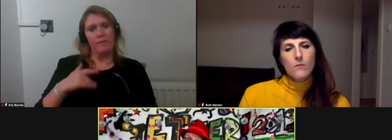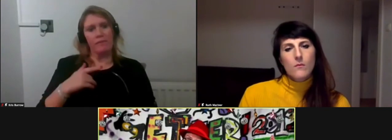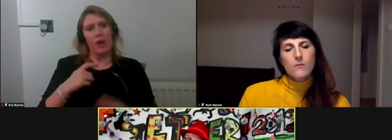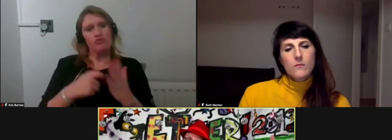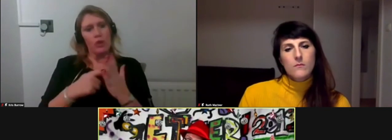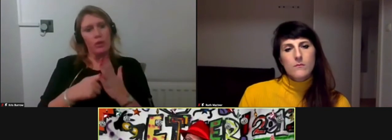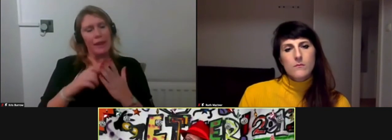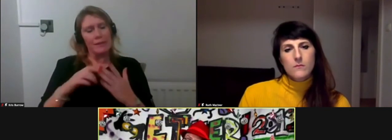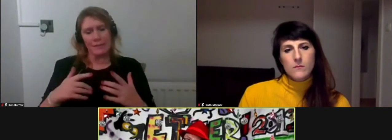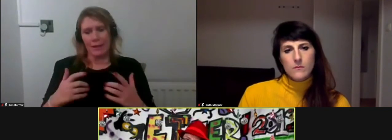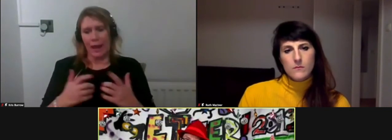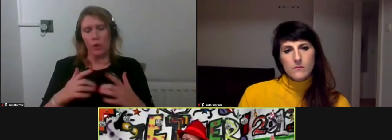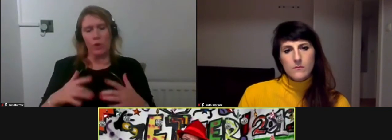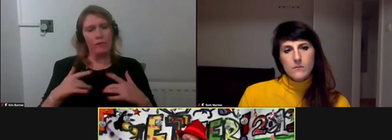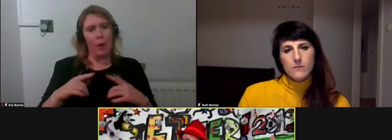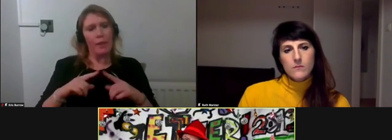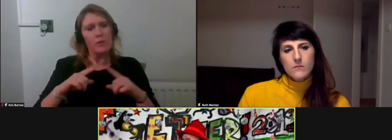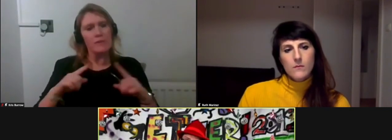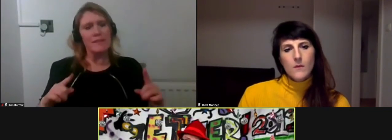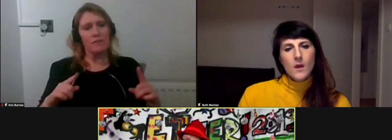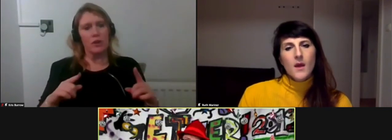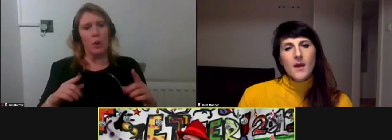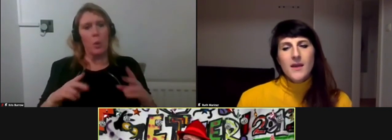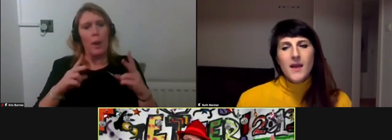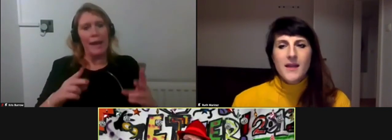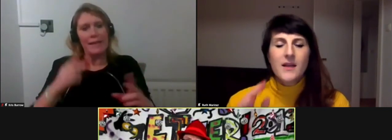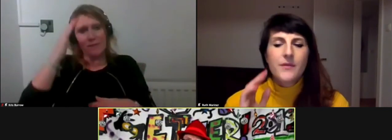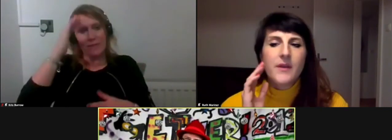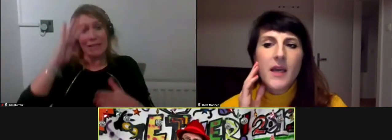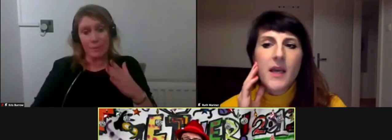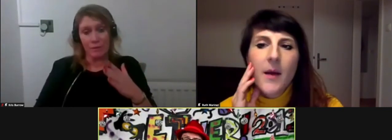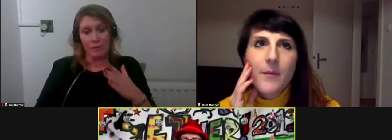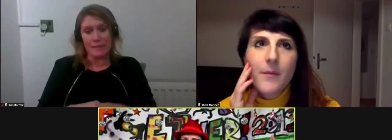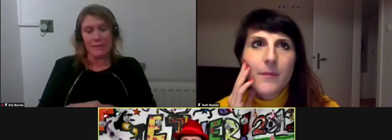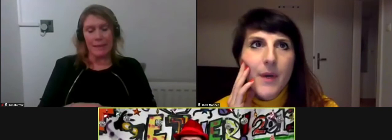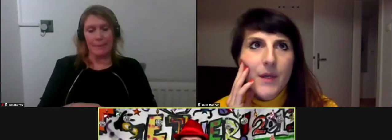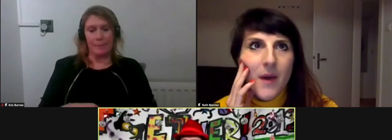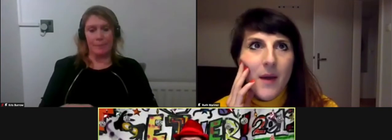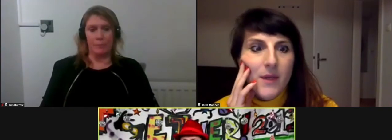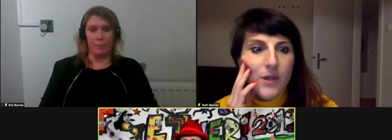different ways of experiencing it. Yeah, definitely, we are obviously